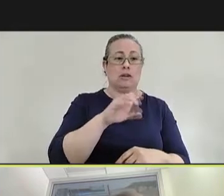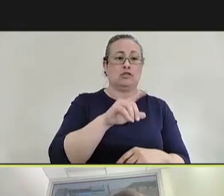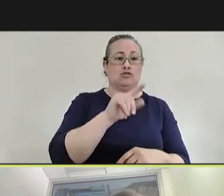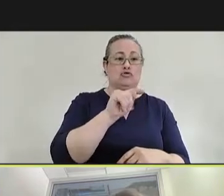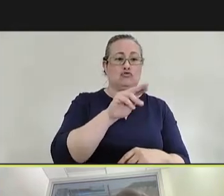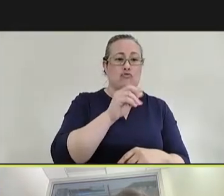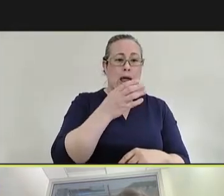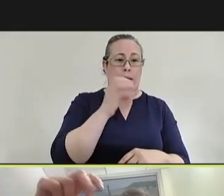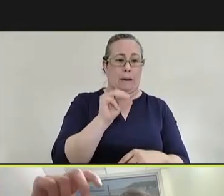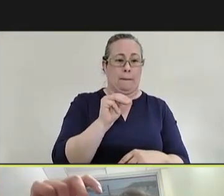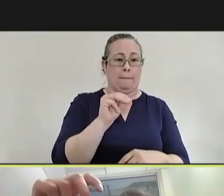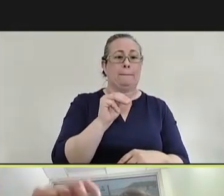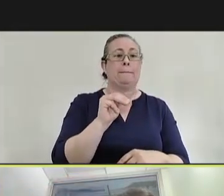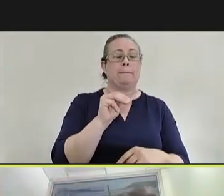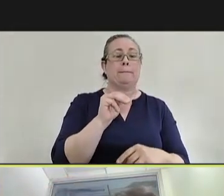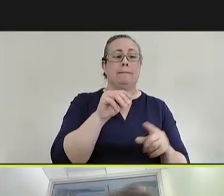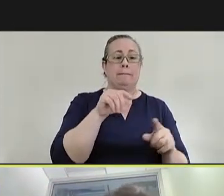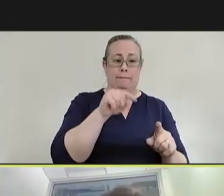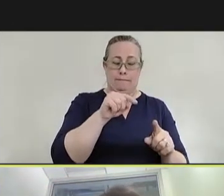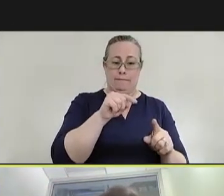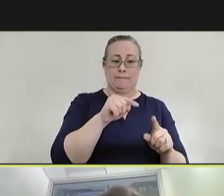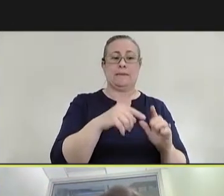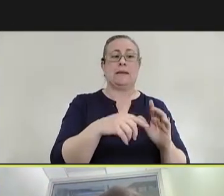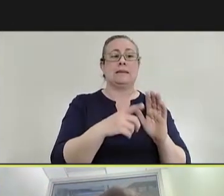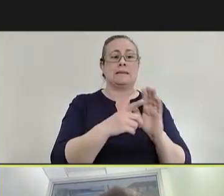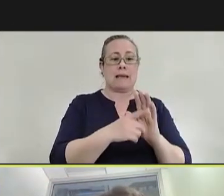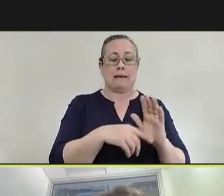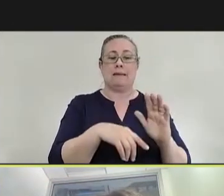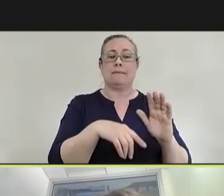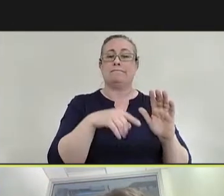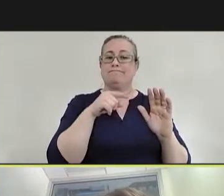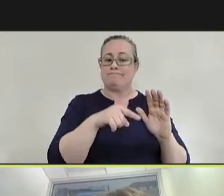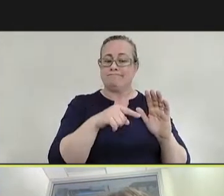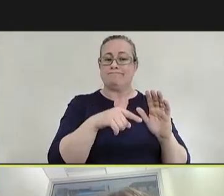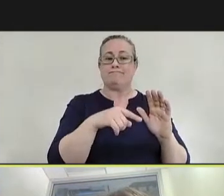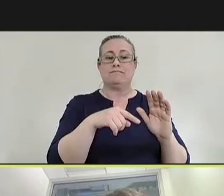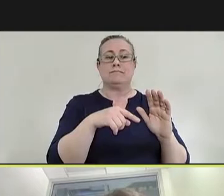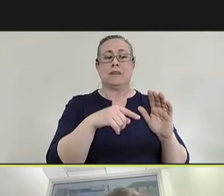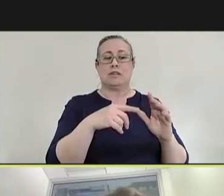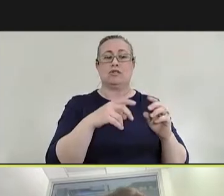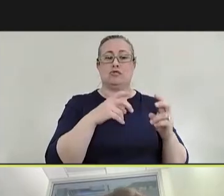that was diffused out. And then the antibodies bound to the trimer. And then to the right of